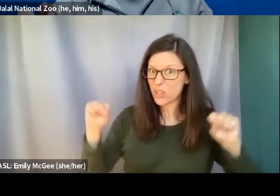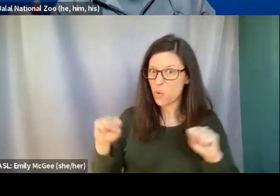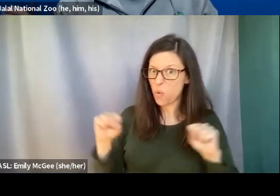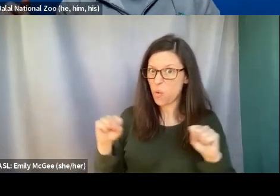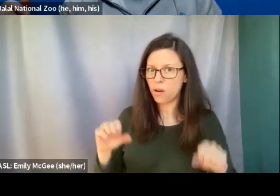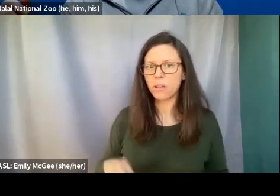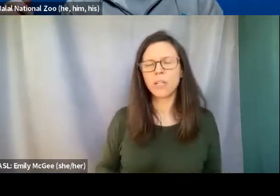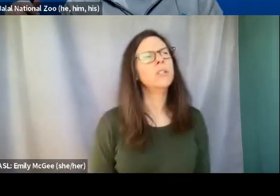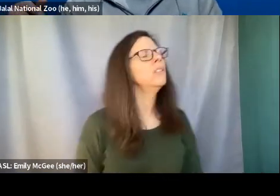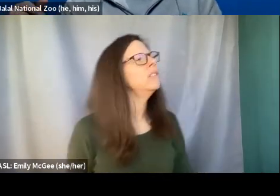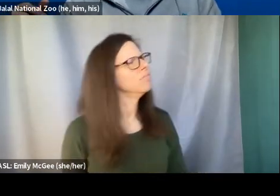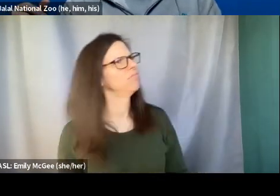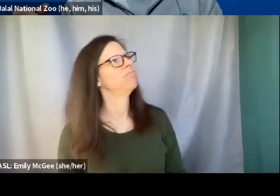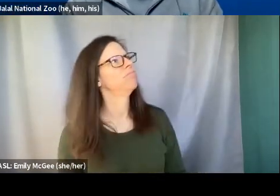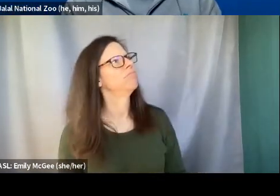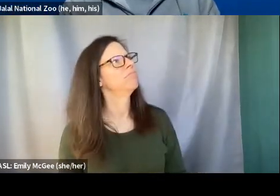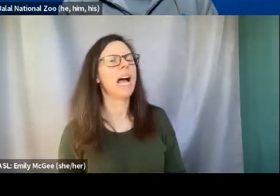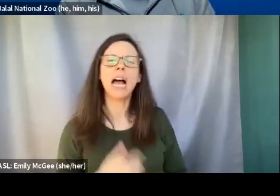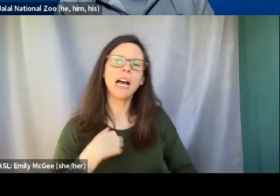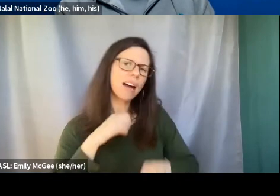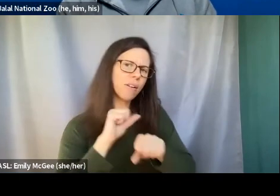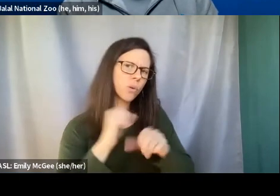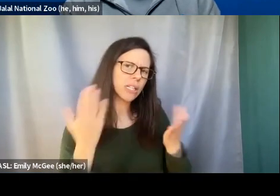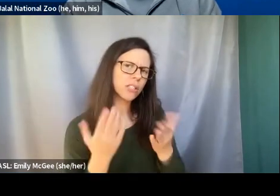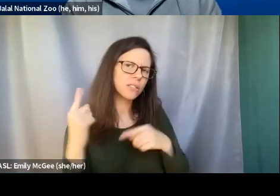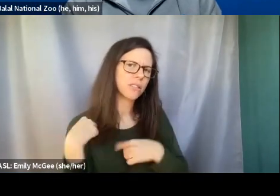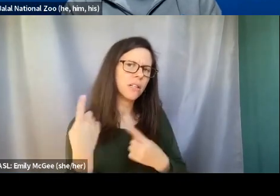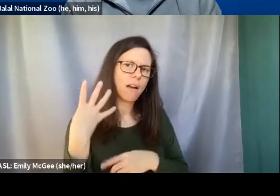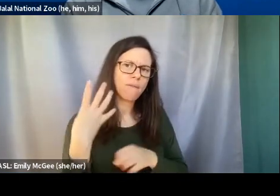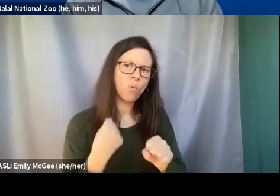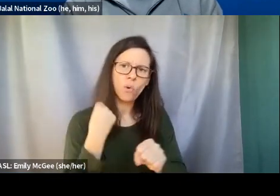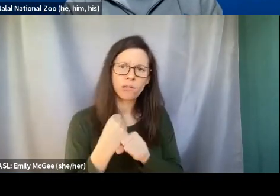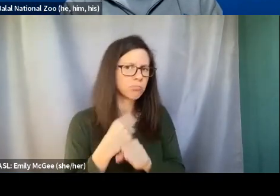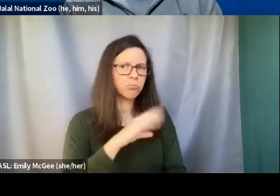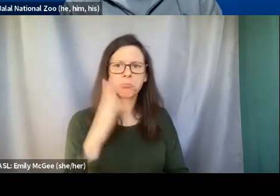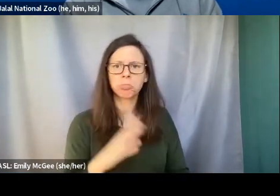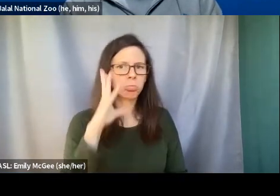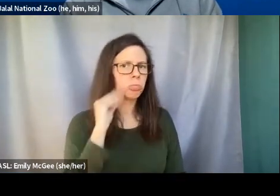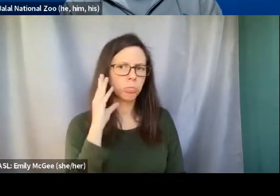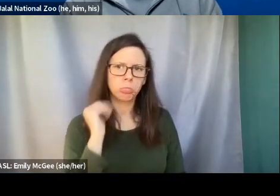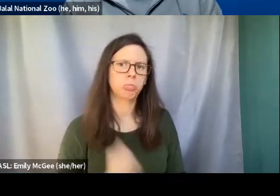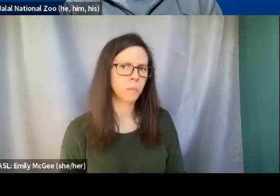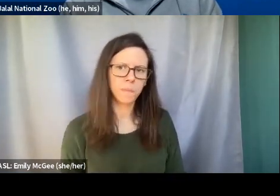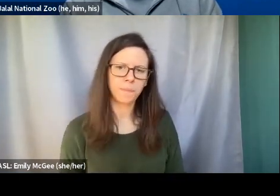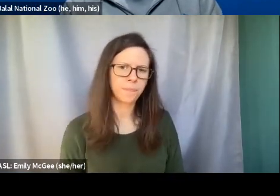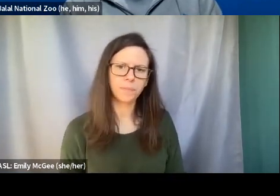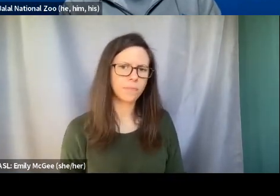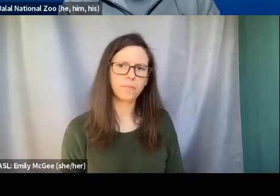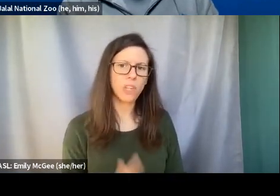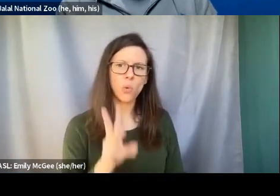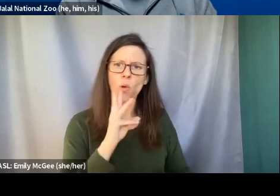here I have not dealt with that specifically because the uh, especially the systems that I